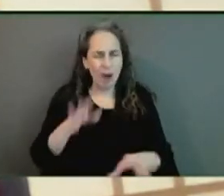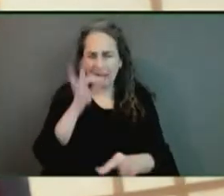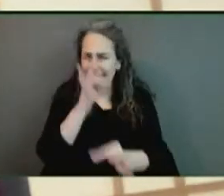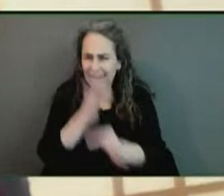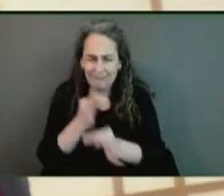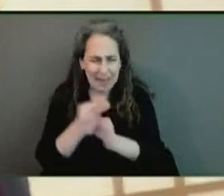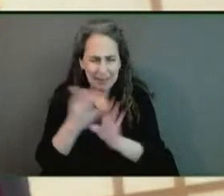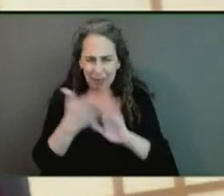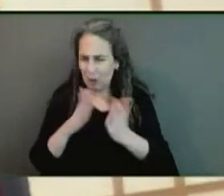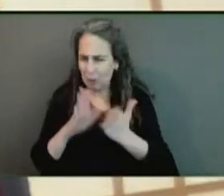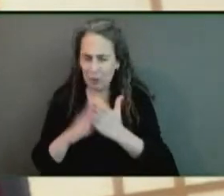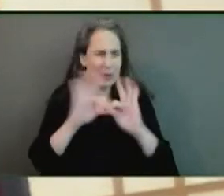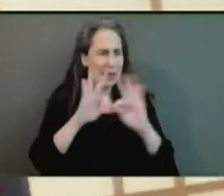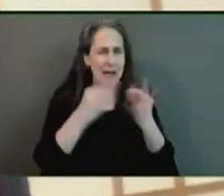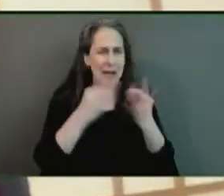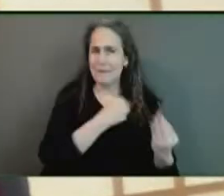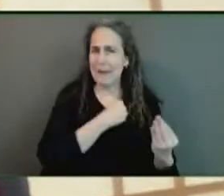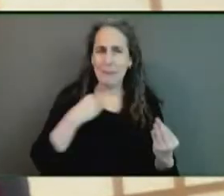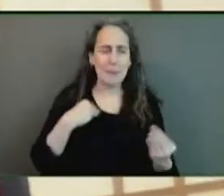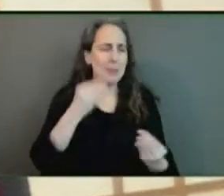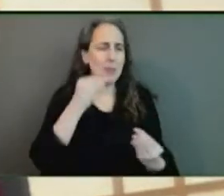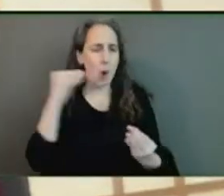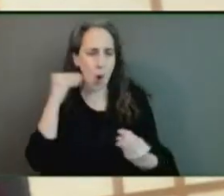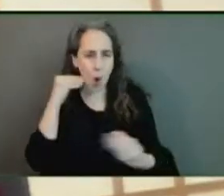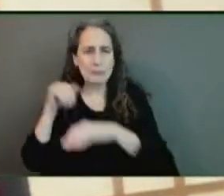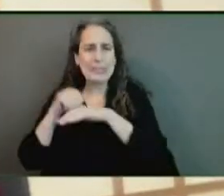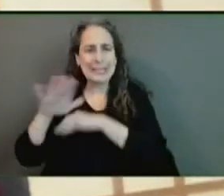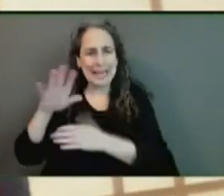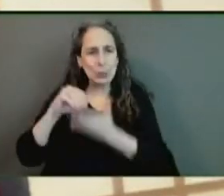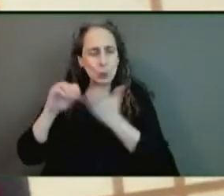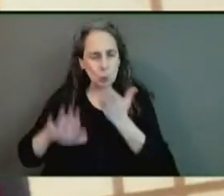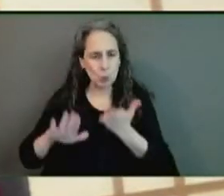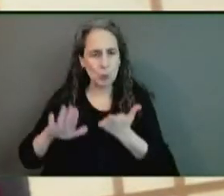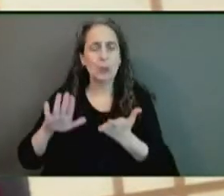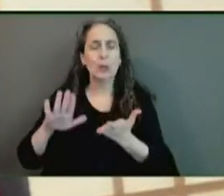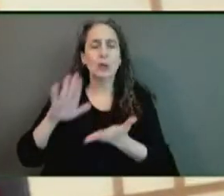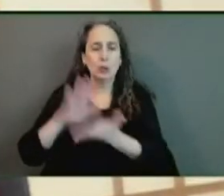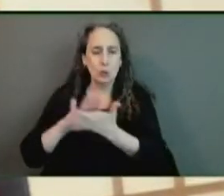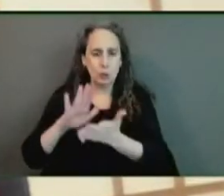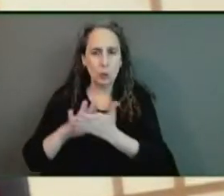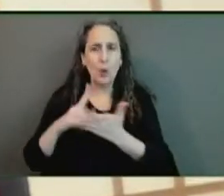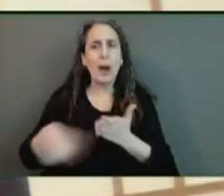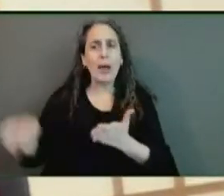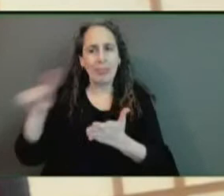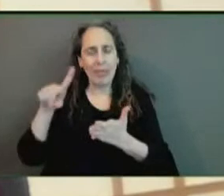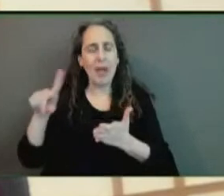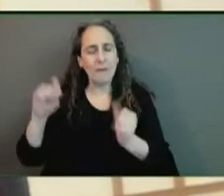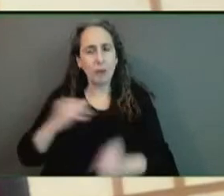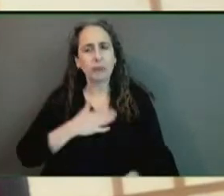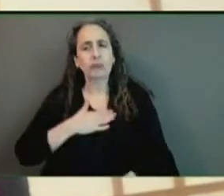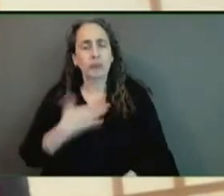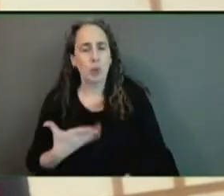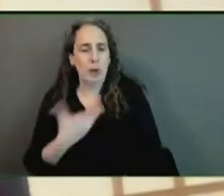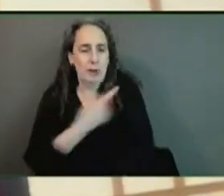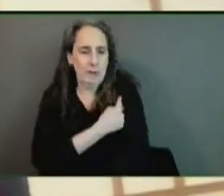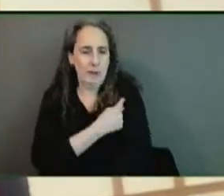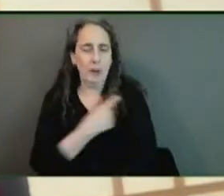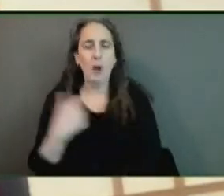point to say that we've lost faith in the community and the family members in t houhold that are there are sending